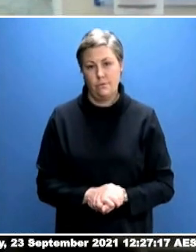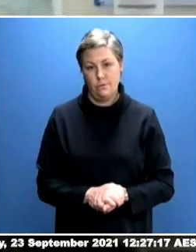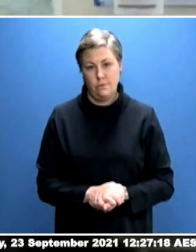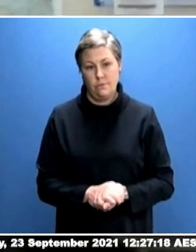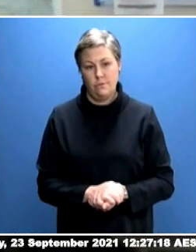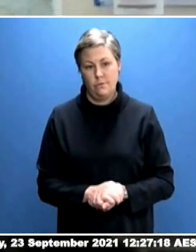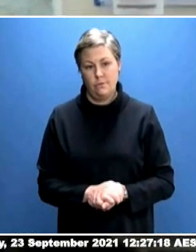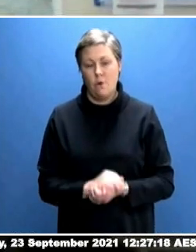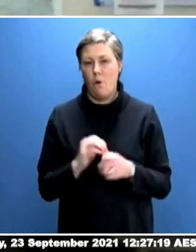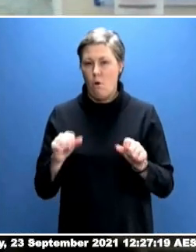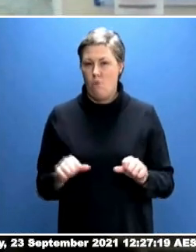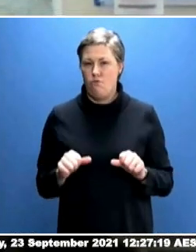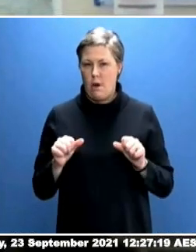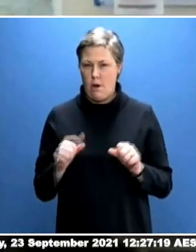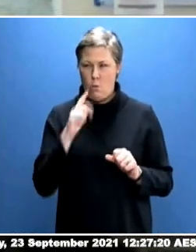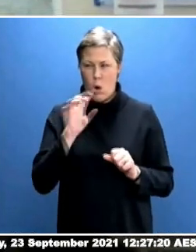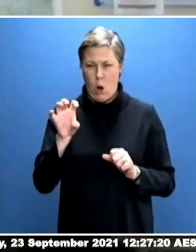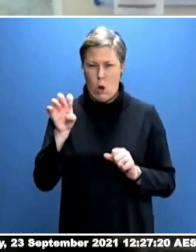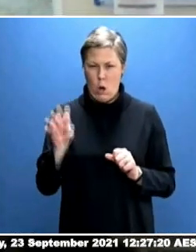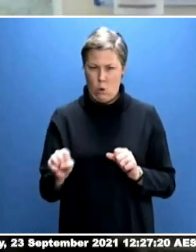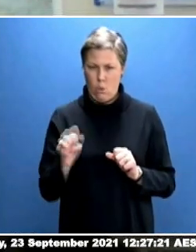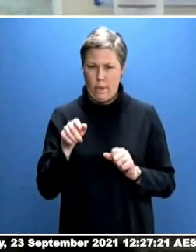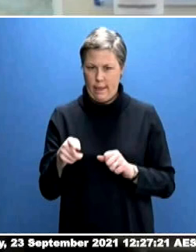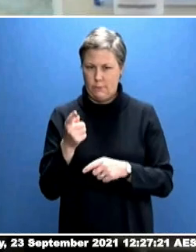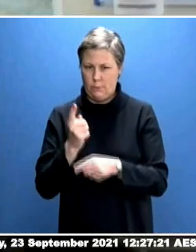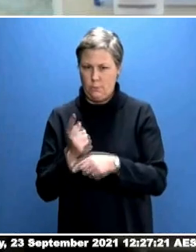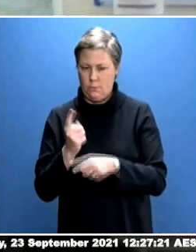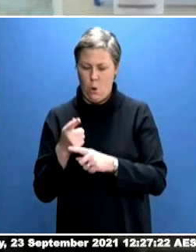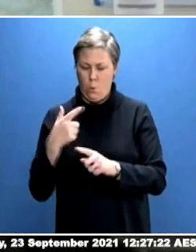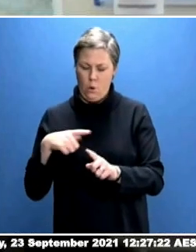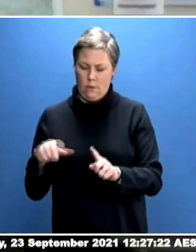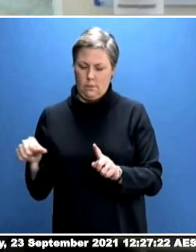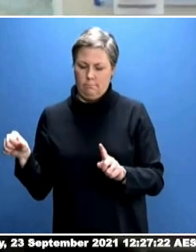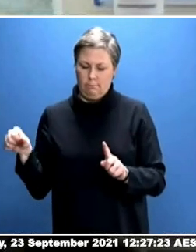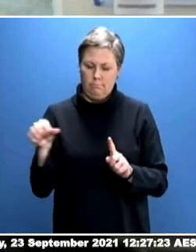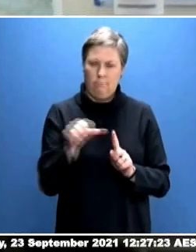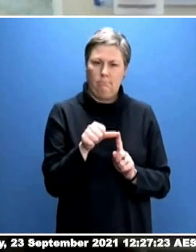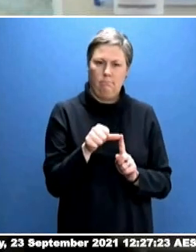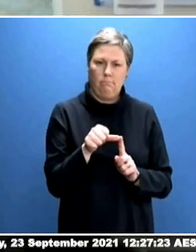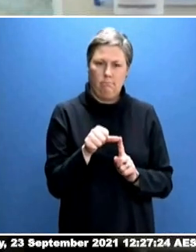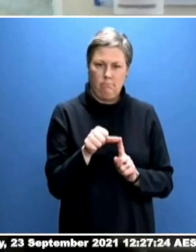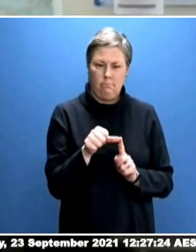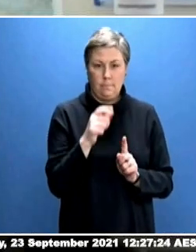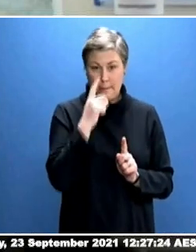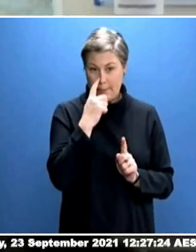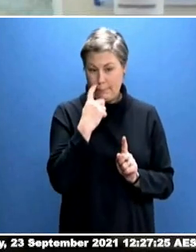I might come back to that in a while, Mr Espie, but I just want to go back perhaps to guide where we were earlier.